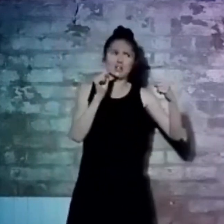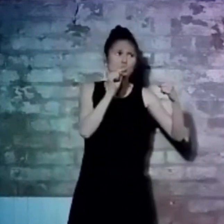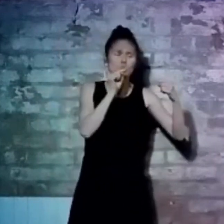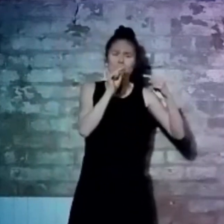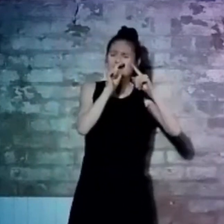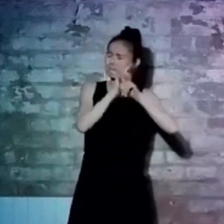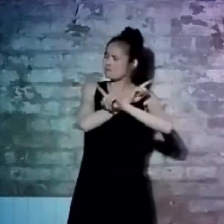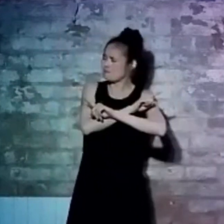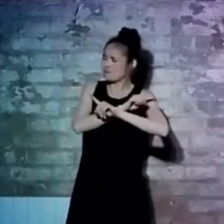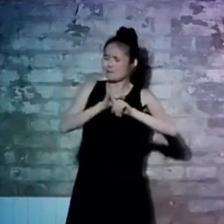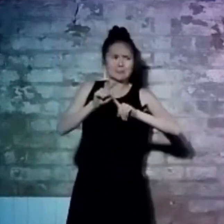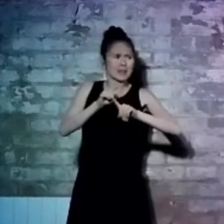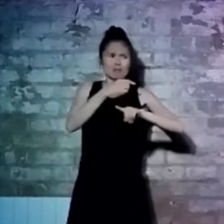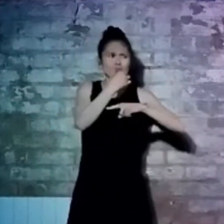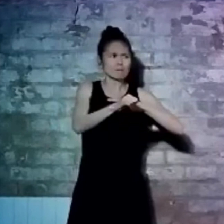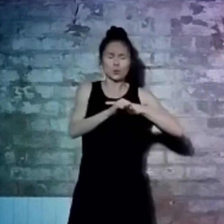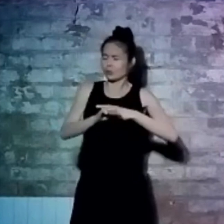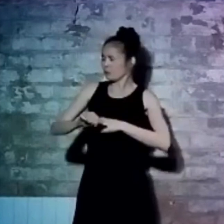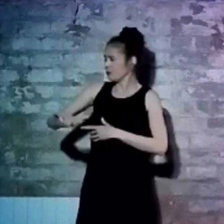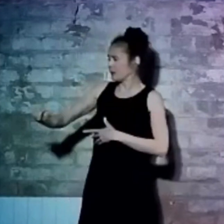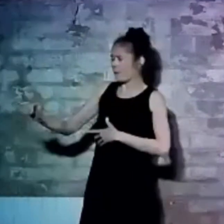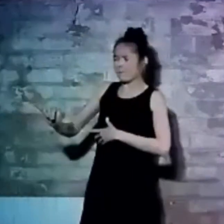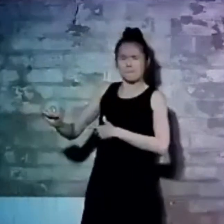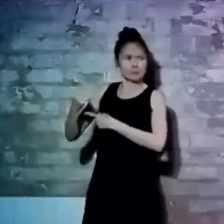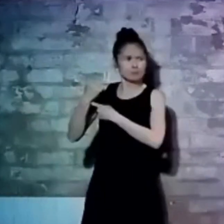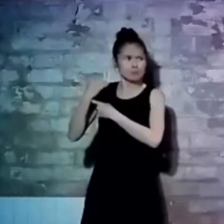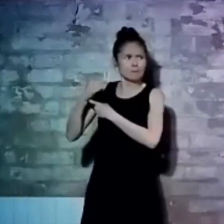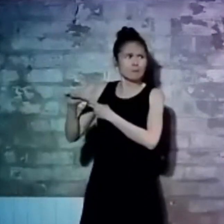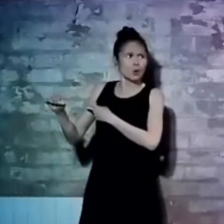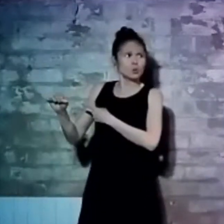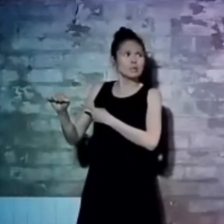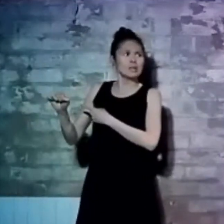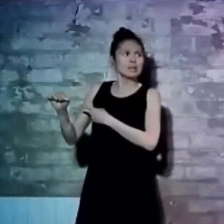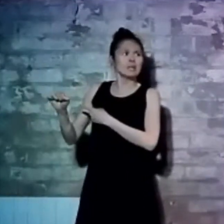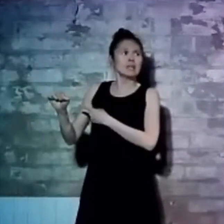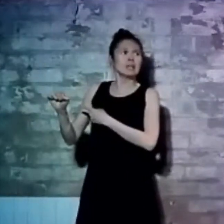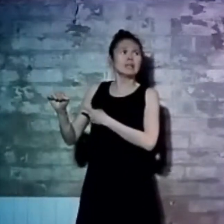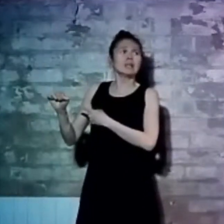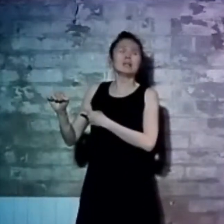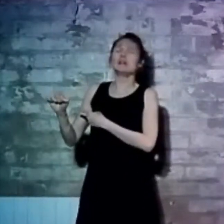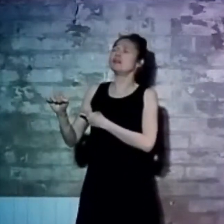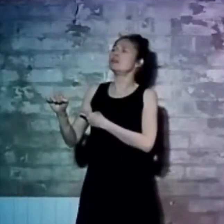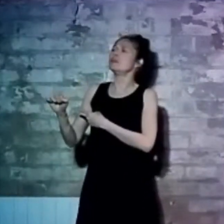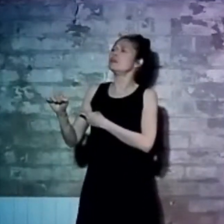Nor I. Fare thee well upon the field.